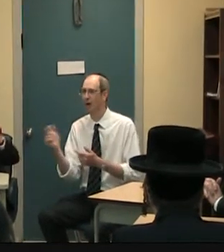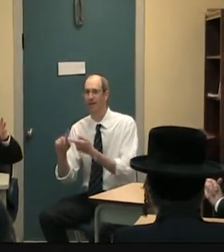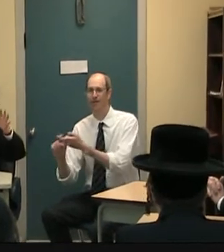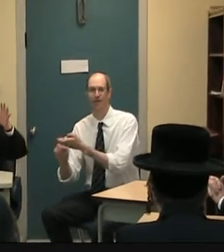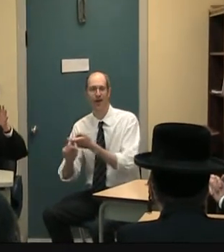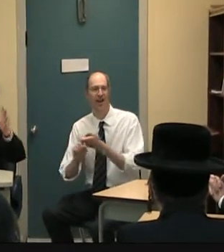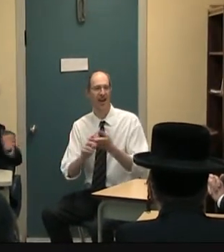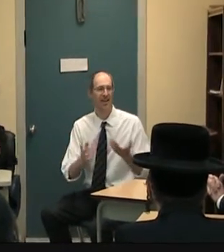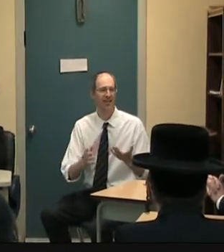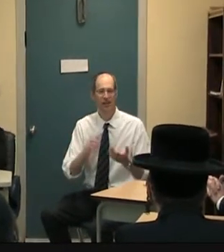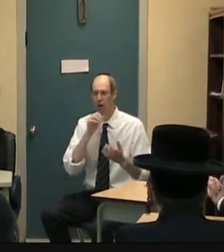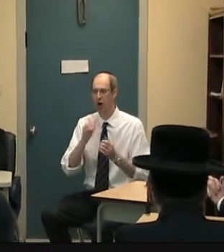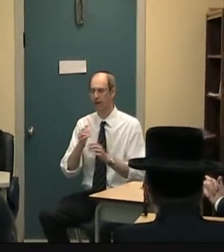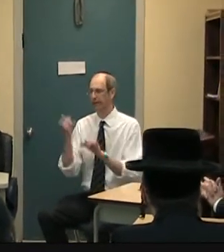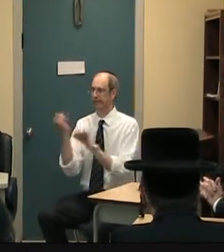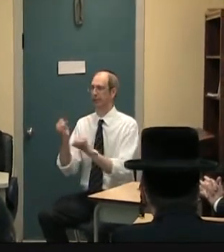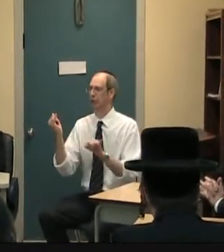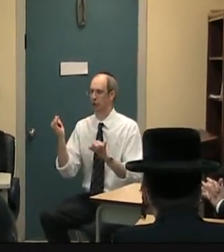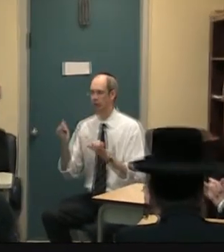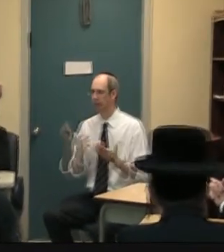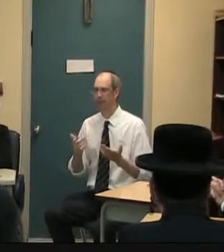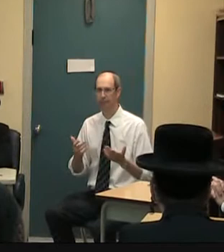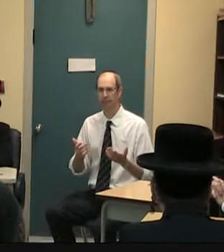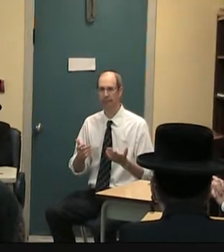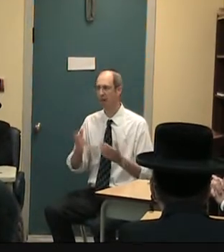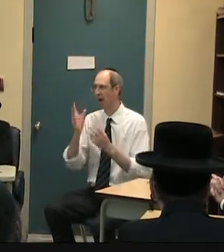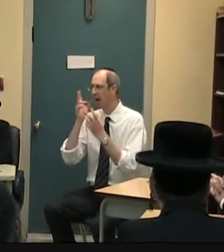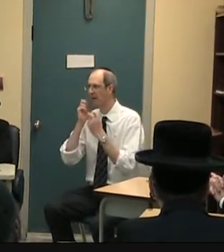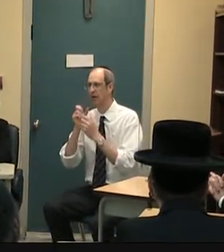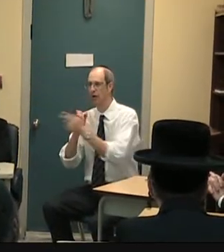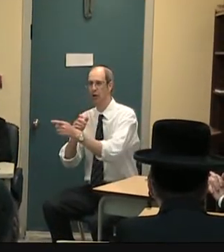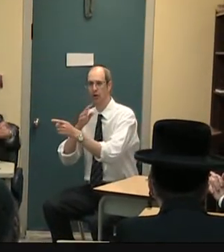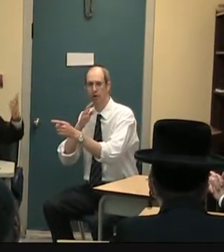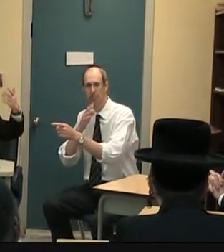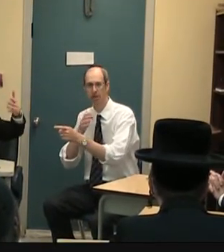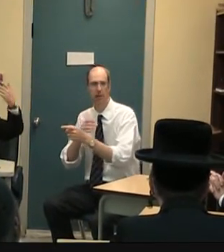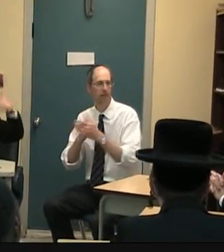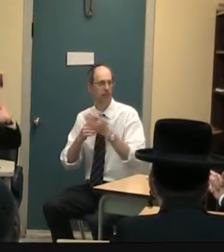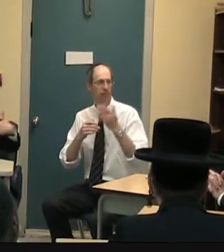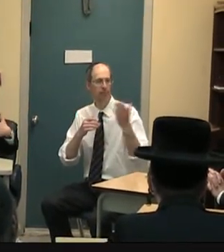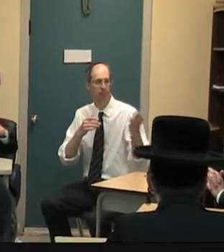some institution is just a family that to you speak at a part of the speakers they bring in i usually really good